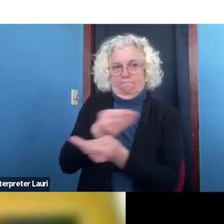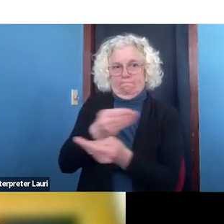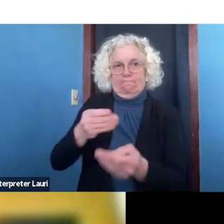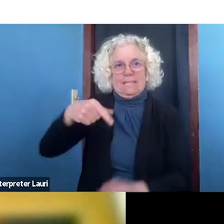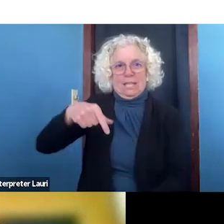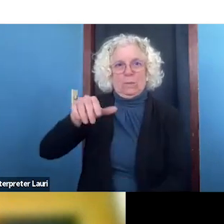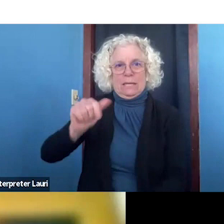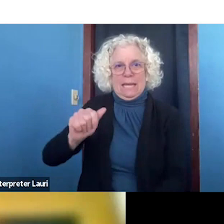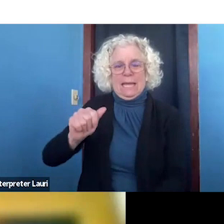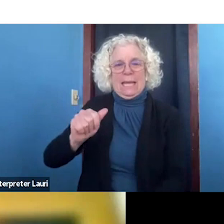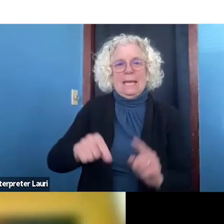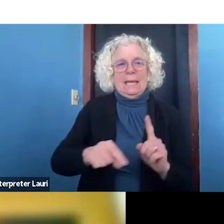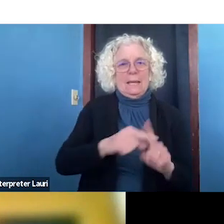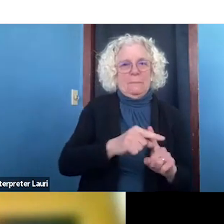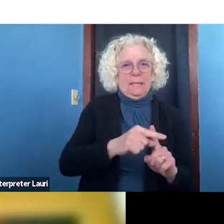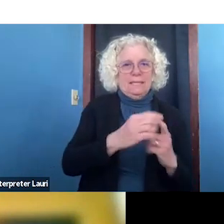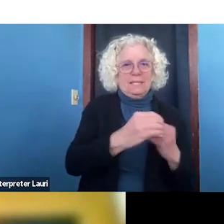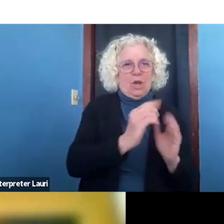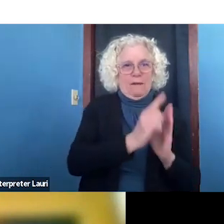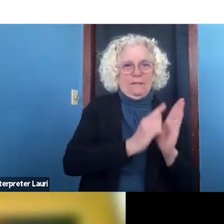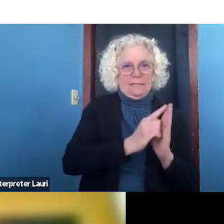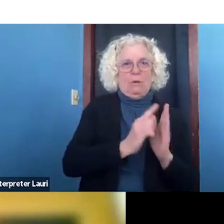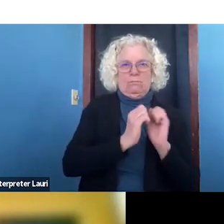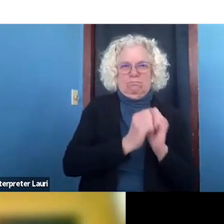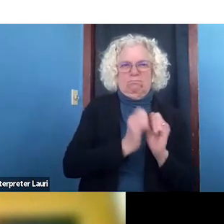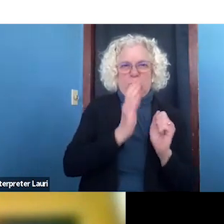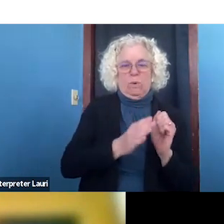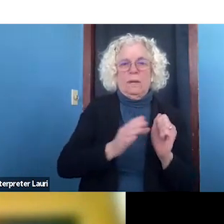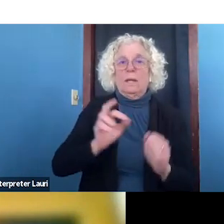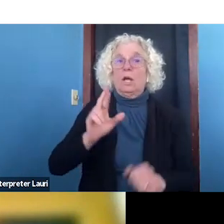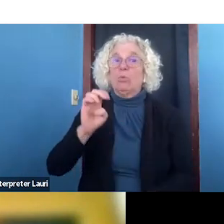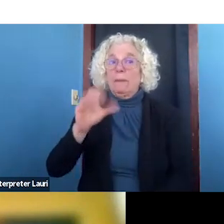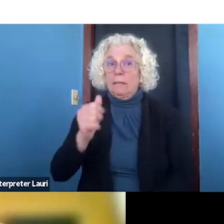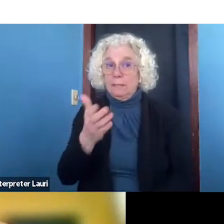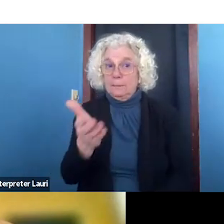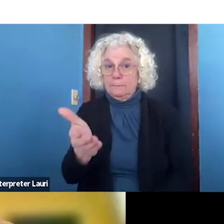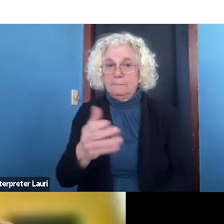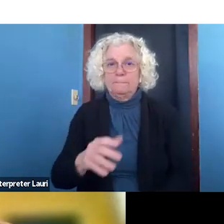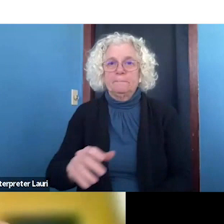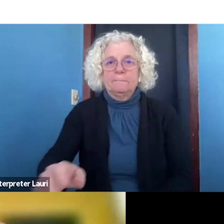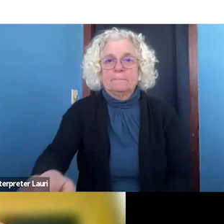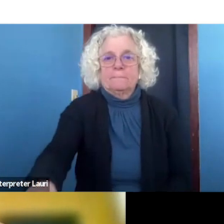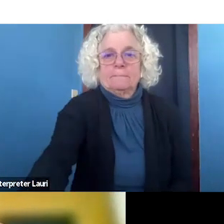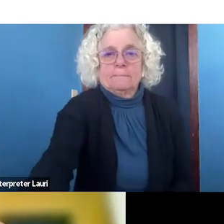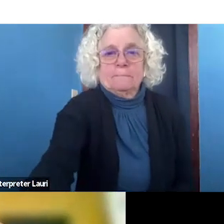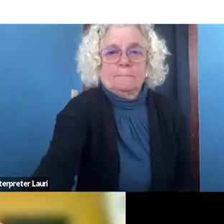Q&A and office hours together. Rebecca Thank you. Laura And thank you for that introduction.